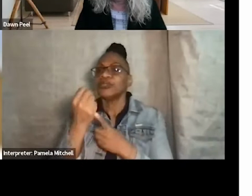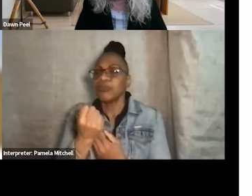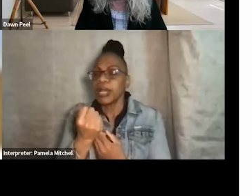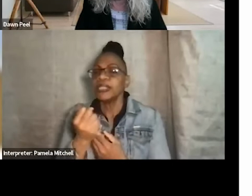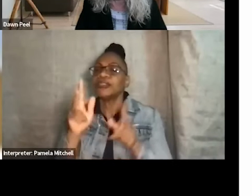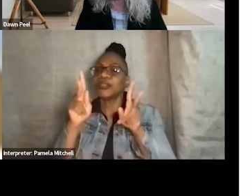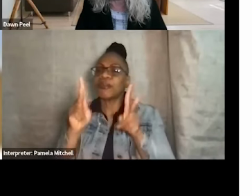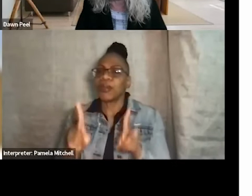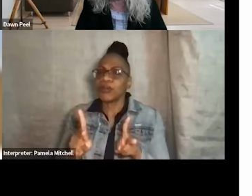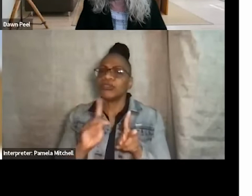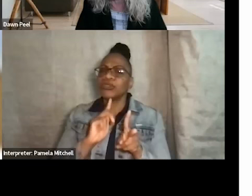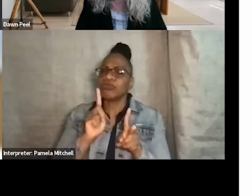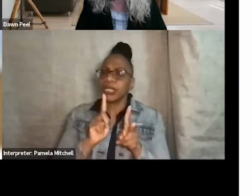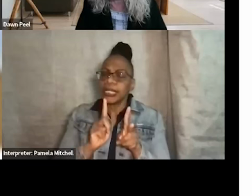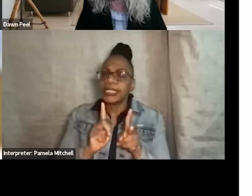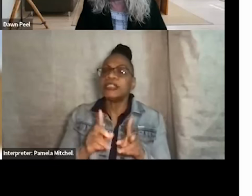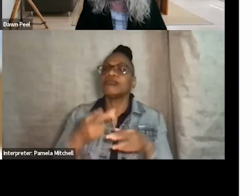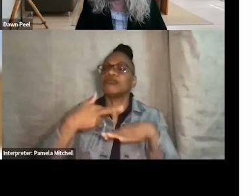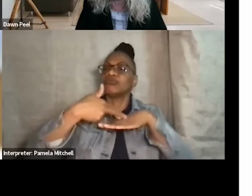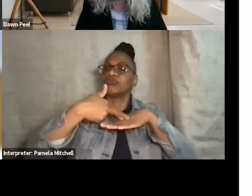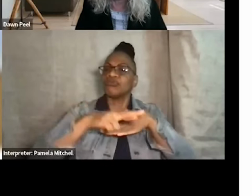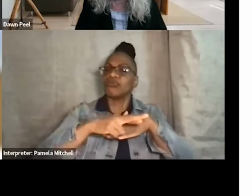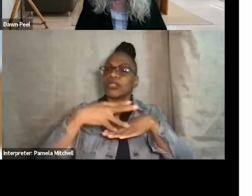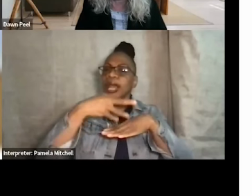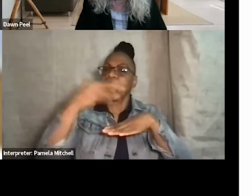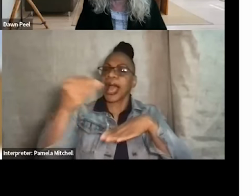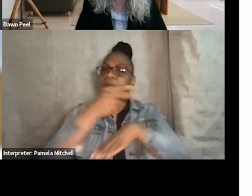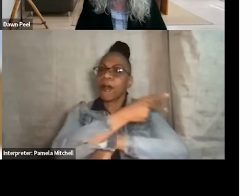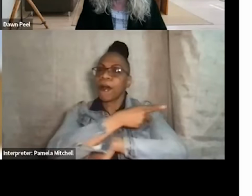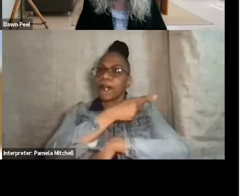and referred to an outpatient service provider in the community.